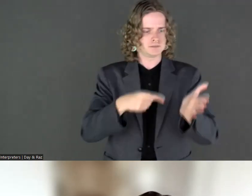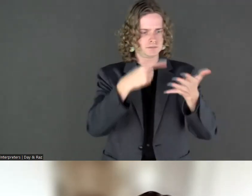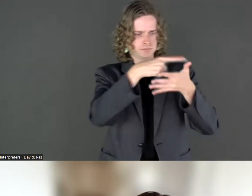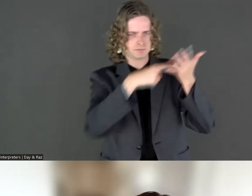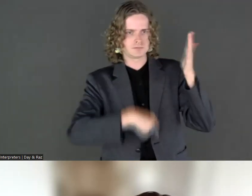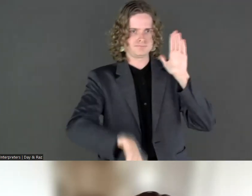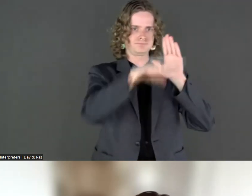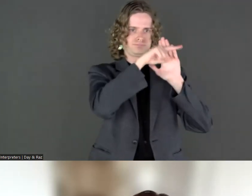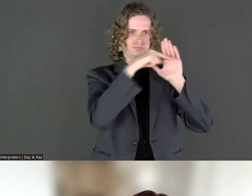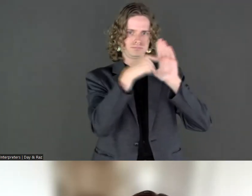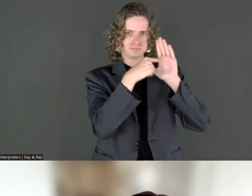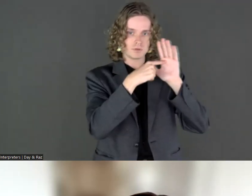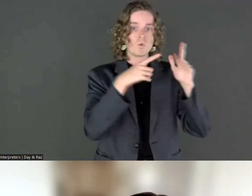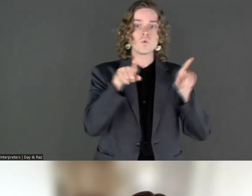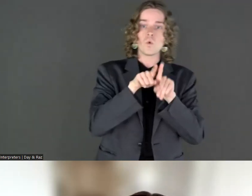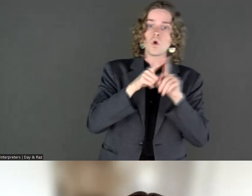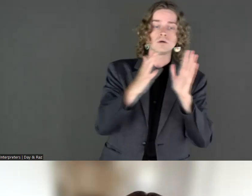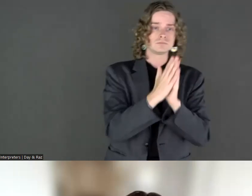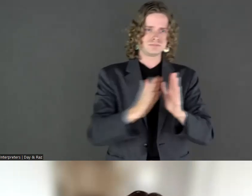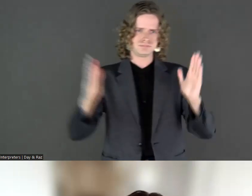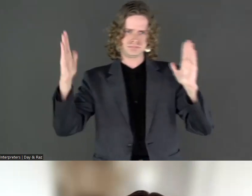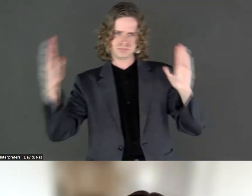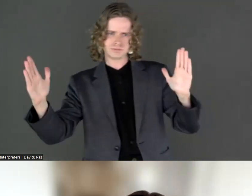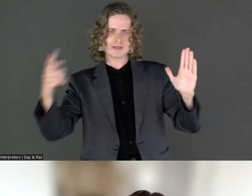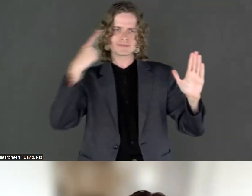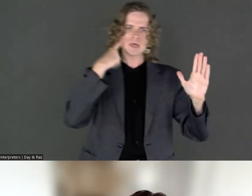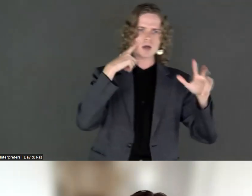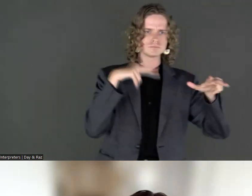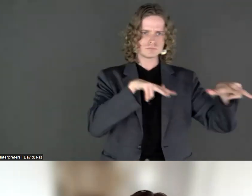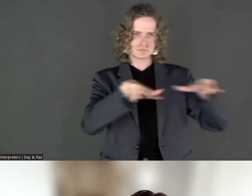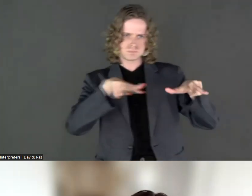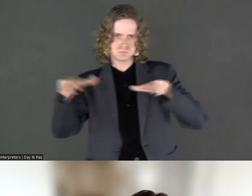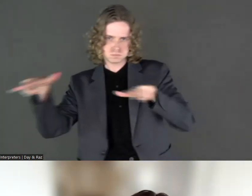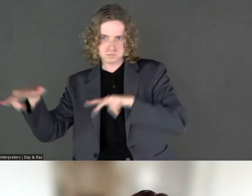There's also a need to ensure accessibility of information in partnership processes,